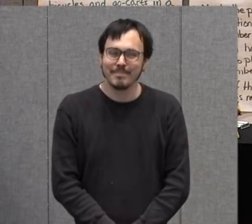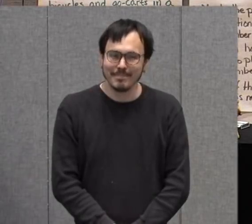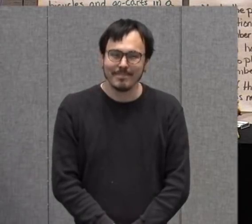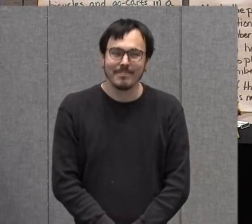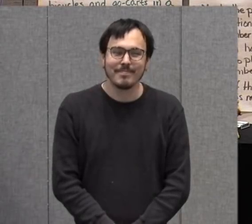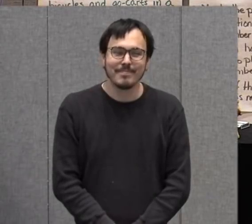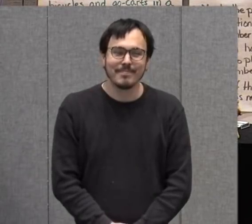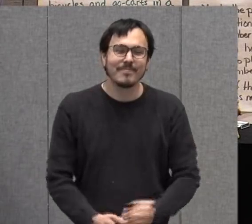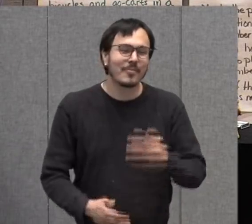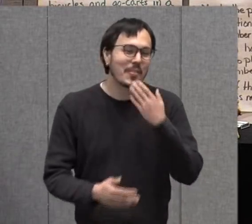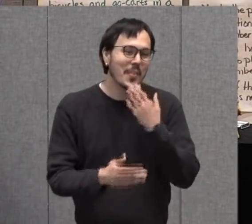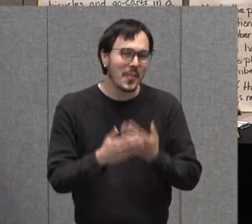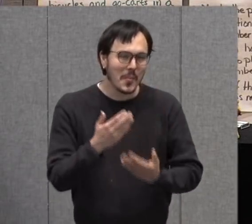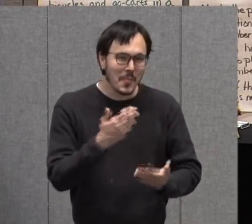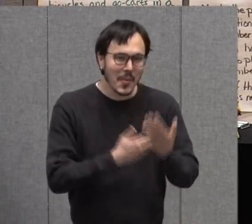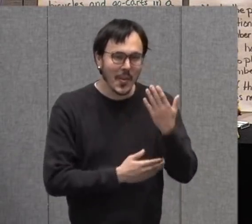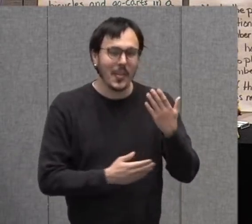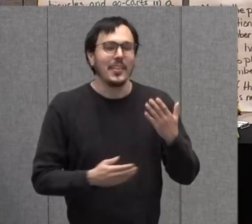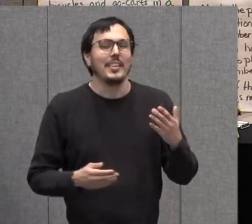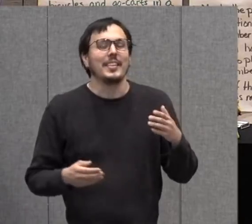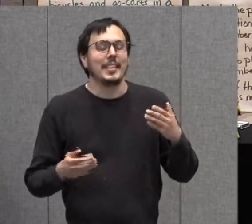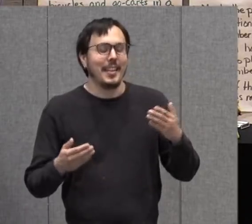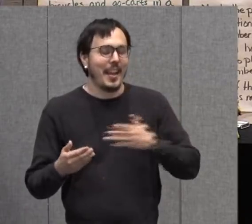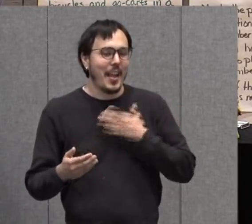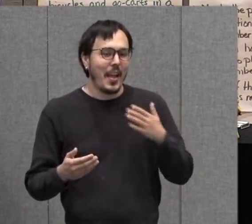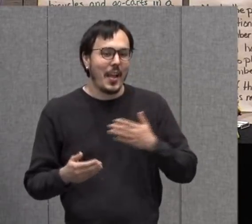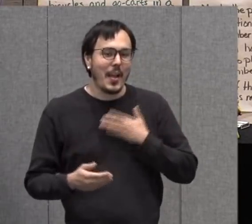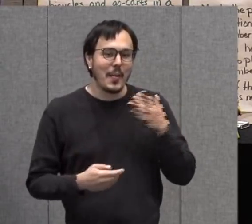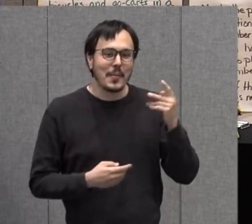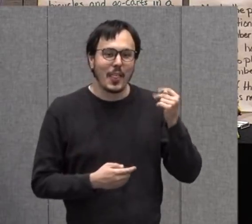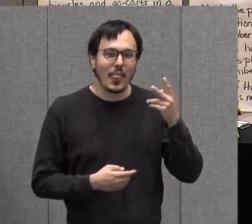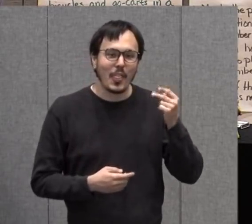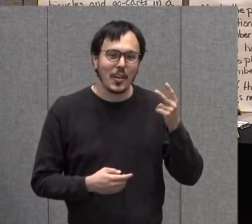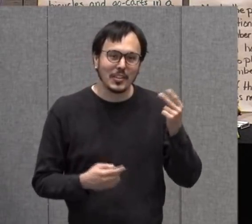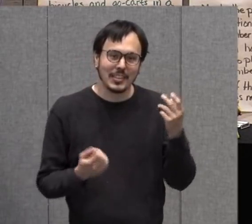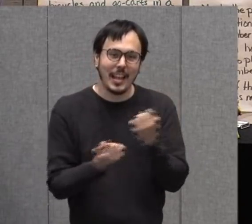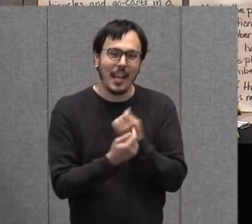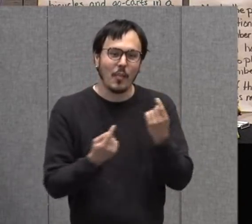All right, good morning and happy Thursday everyone who's at home and APS today.